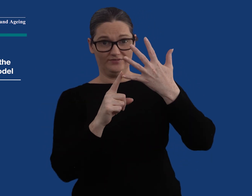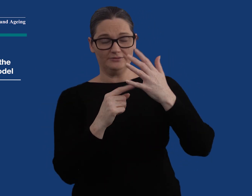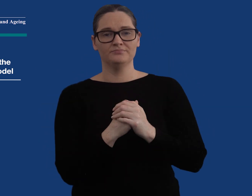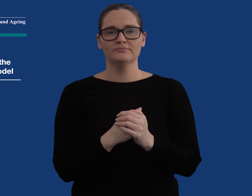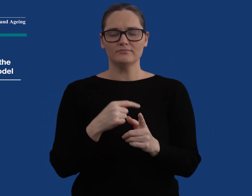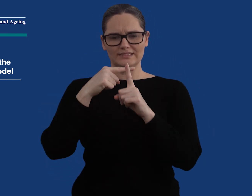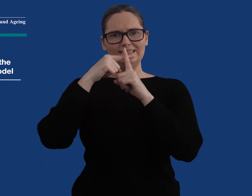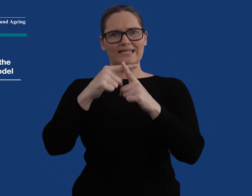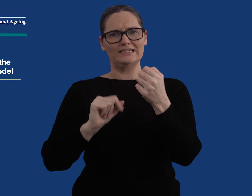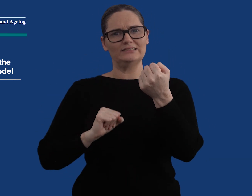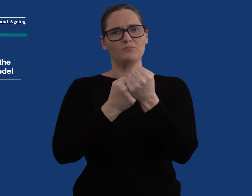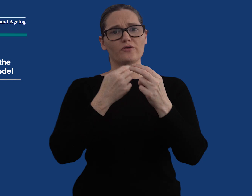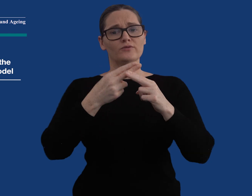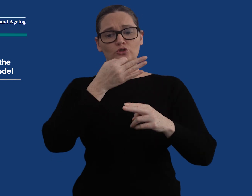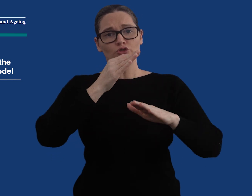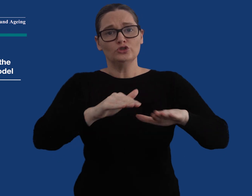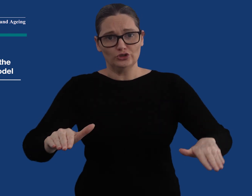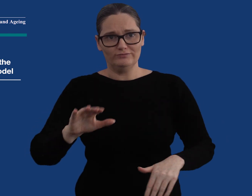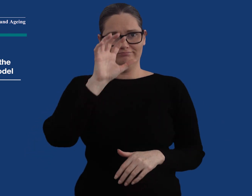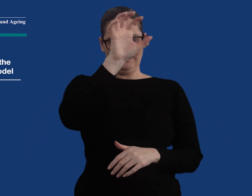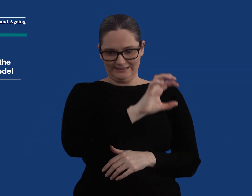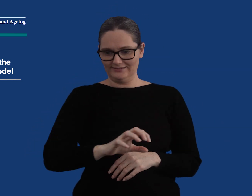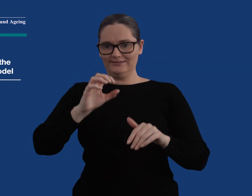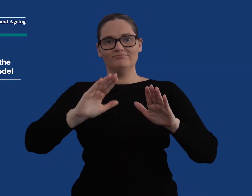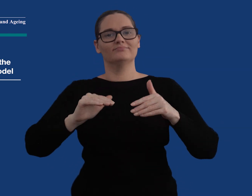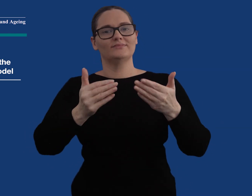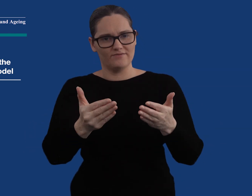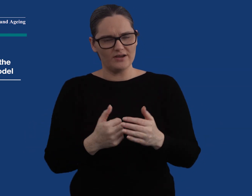• Targeted Supports for children (state delivery) -